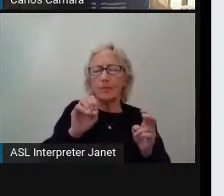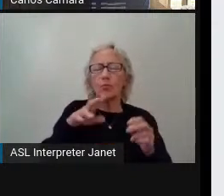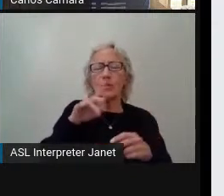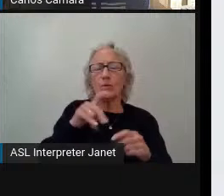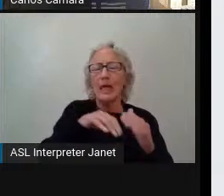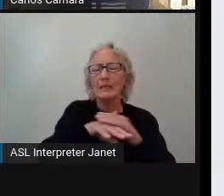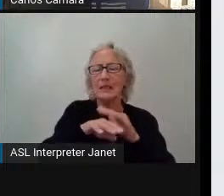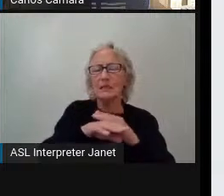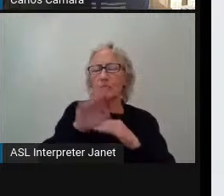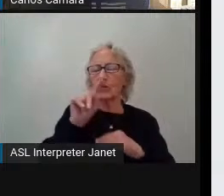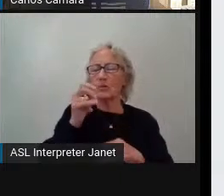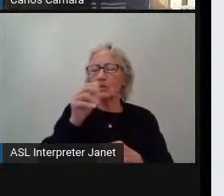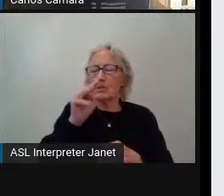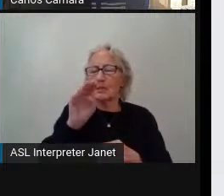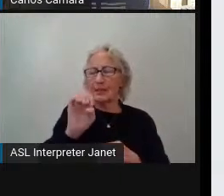for the Joomla